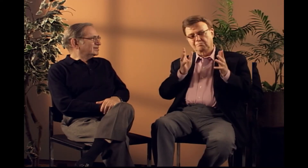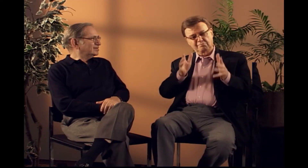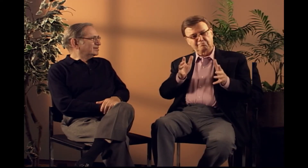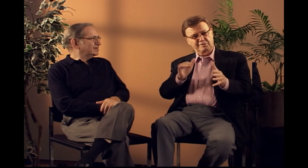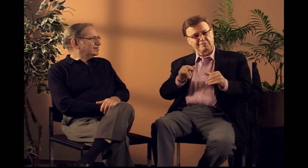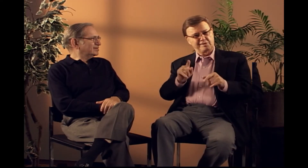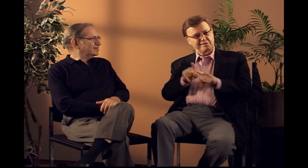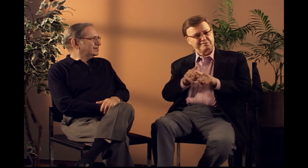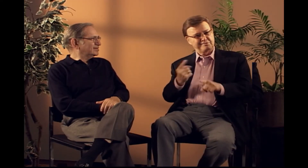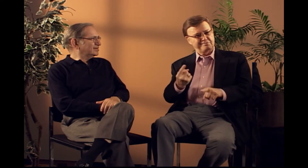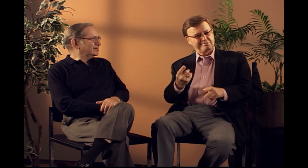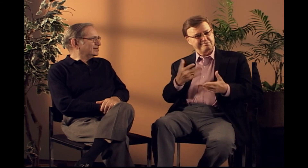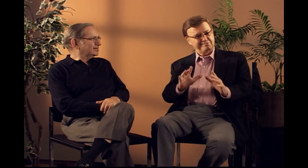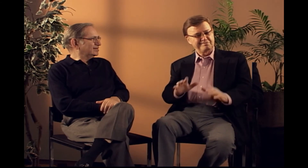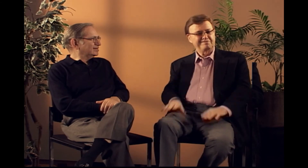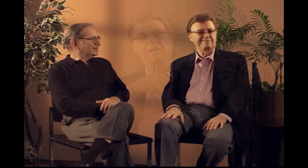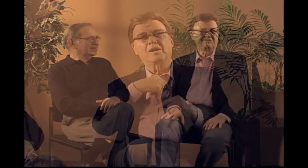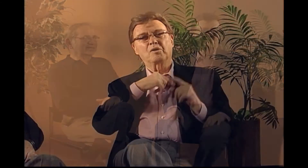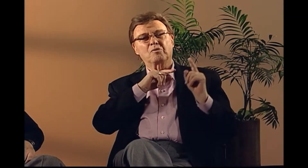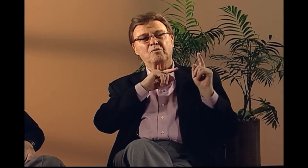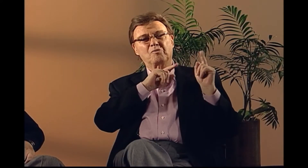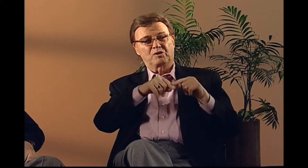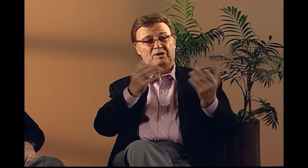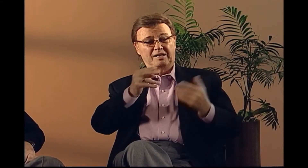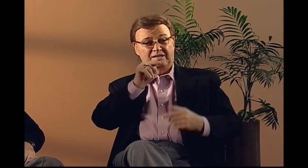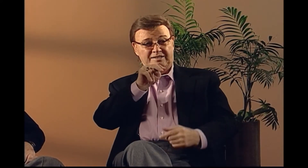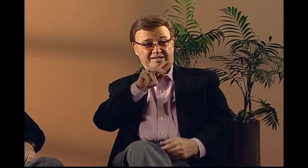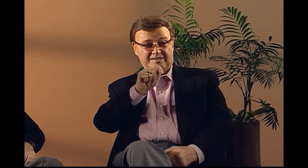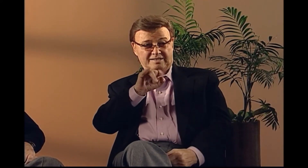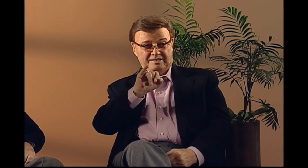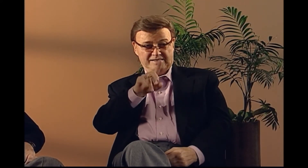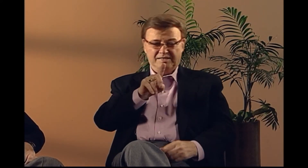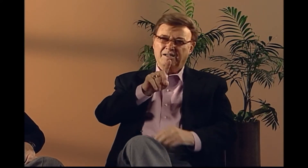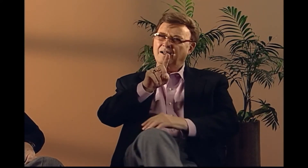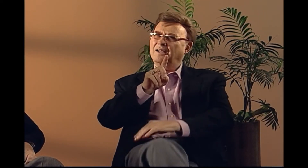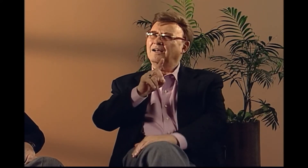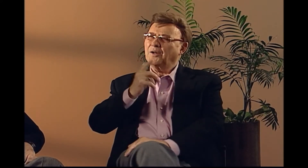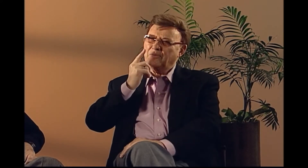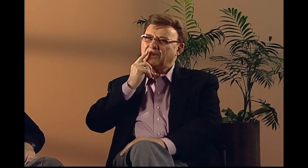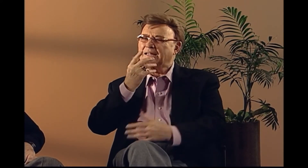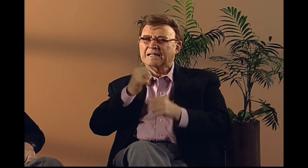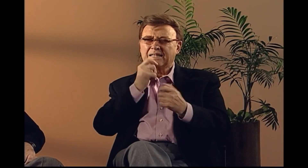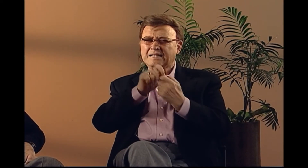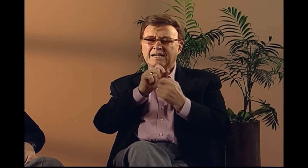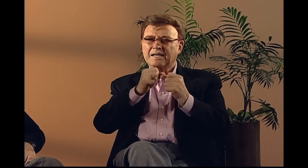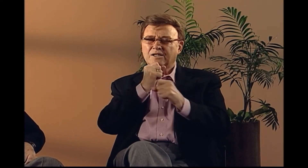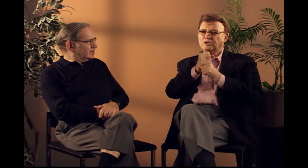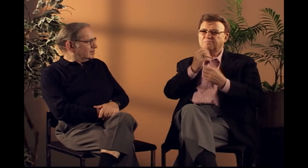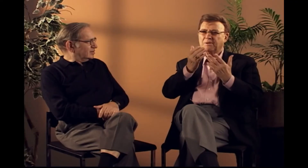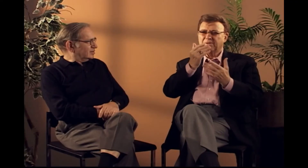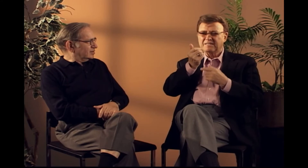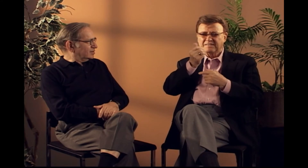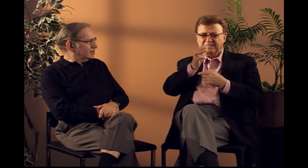They shouldn't have done it." So we left that alone. We didn't do anything with that. You know, I came to NTID,